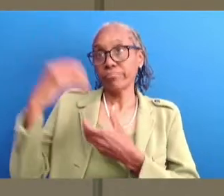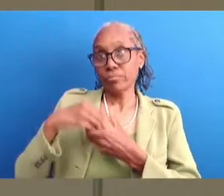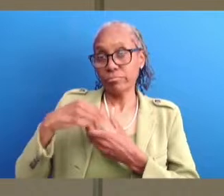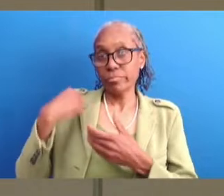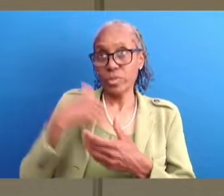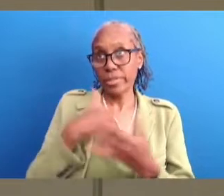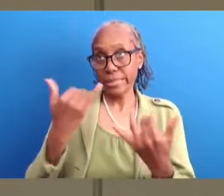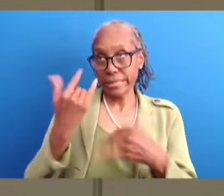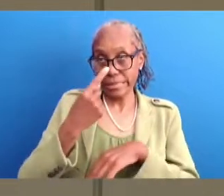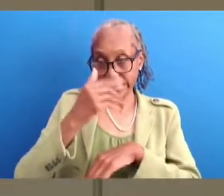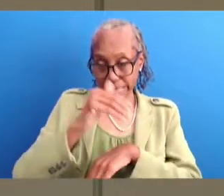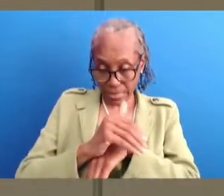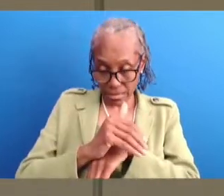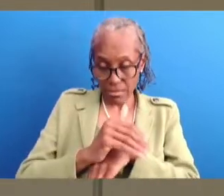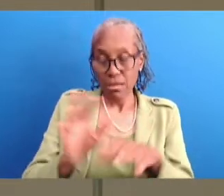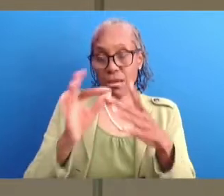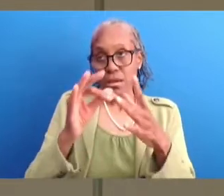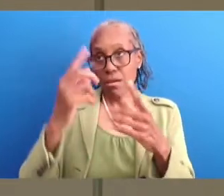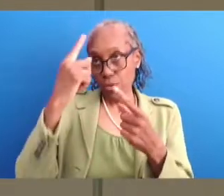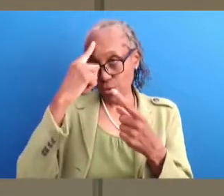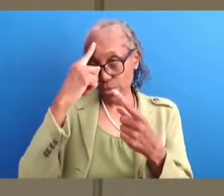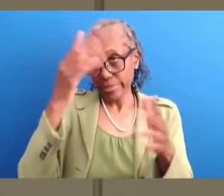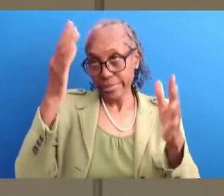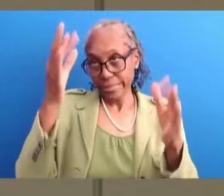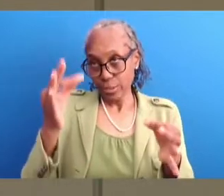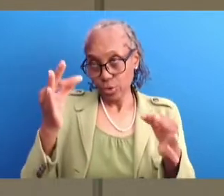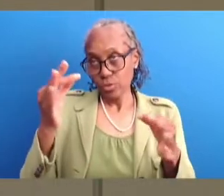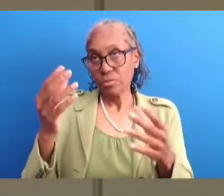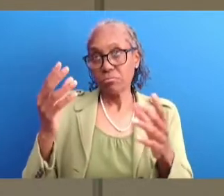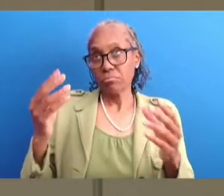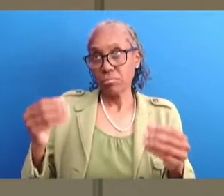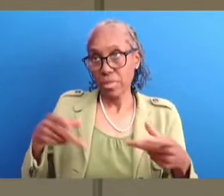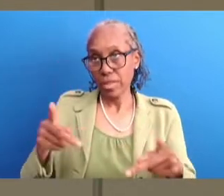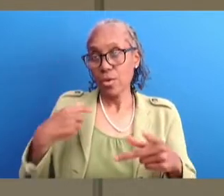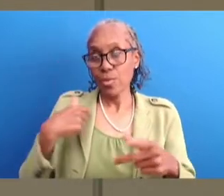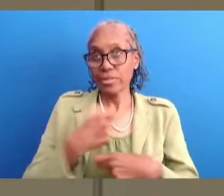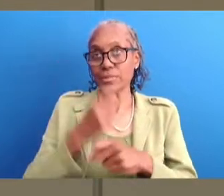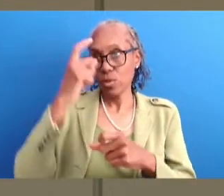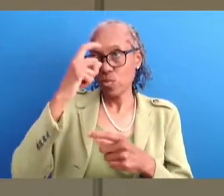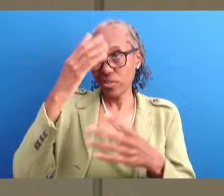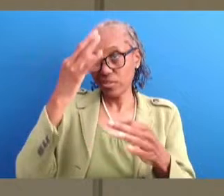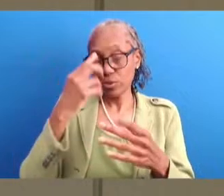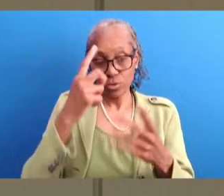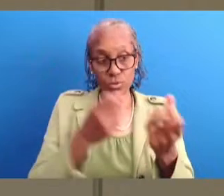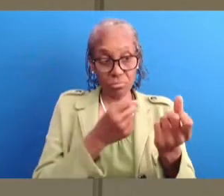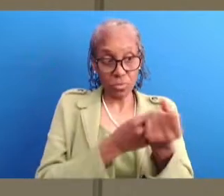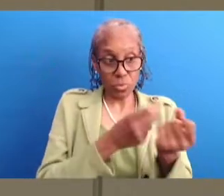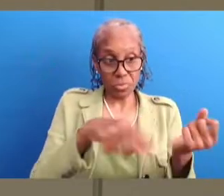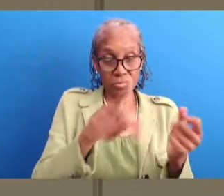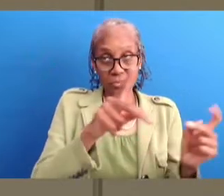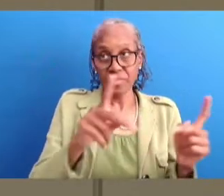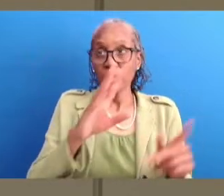TONIGHT, GUIDE OUR THOUGHTS,